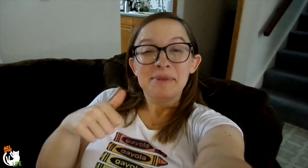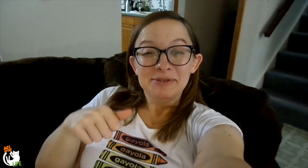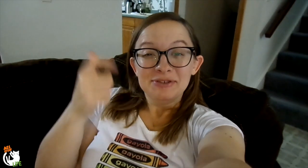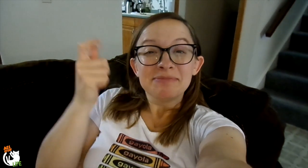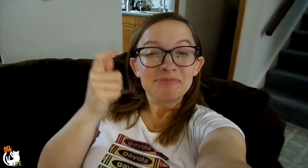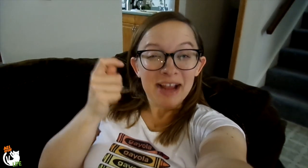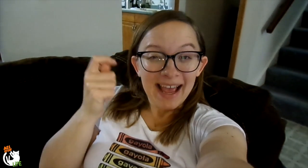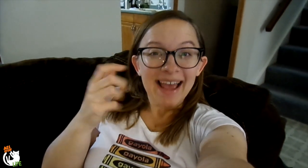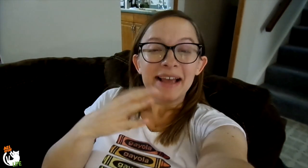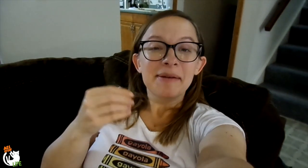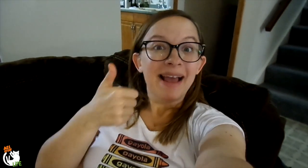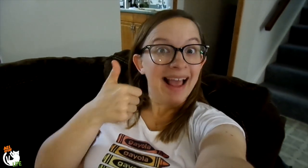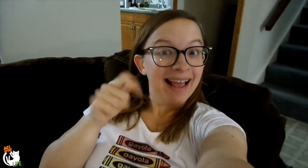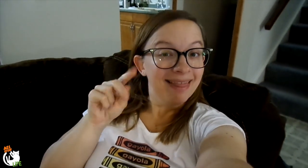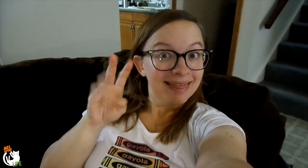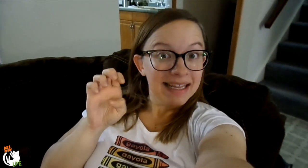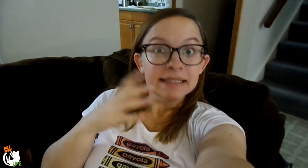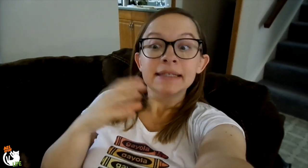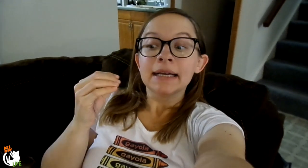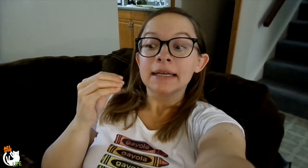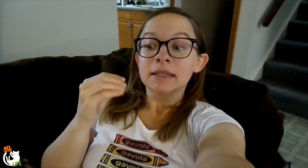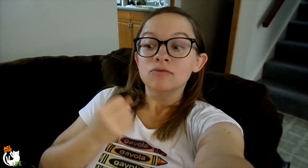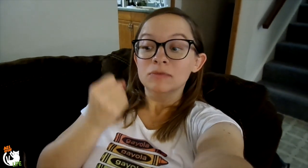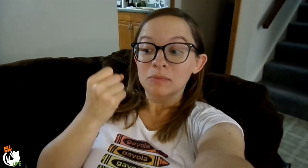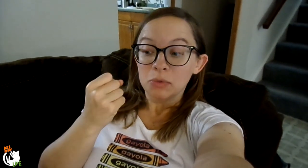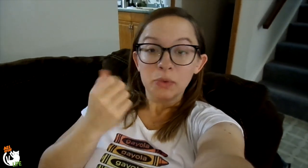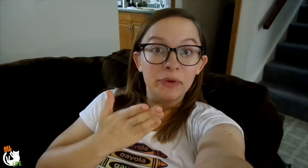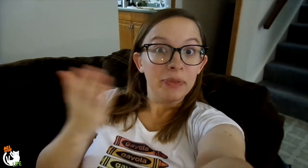Remember to subscribe and like.